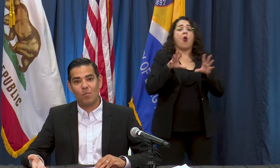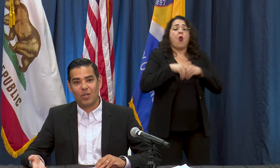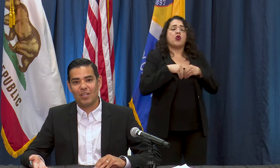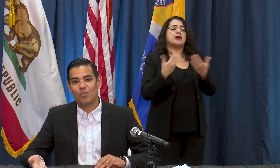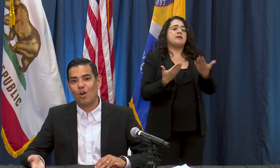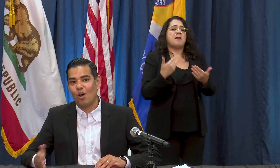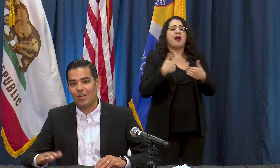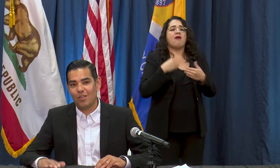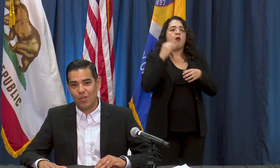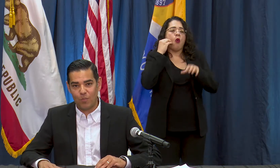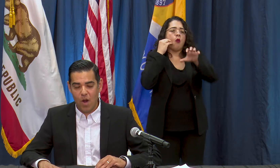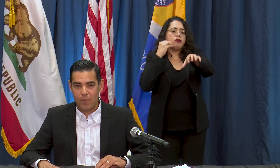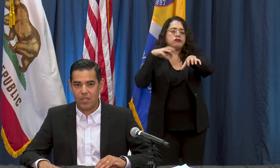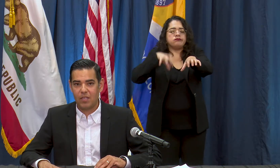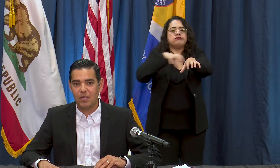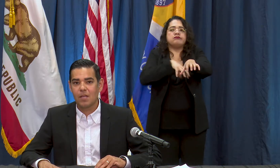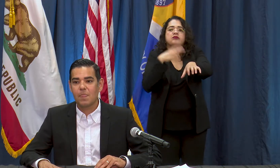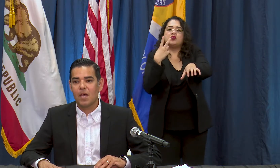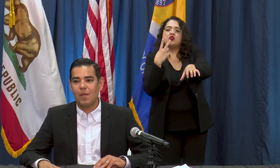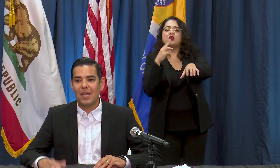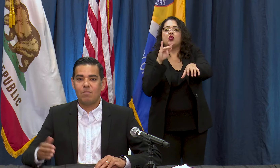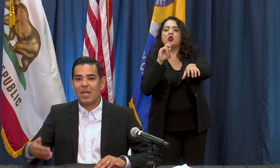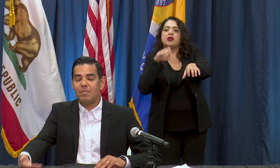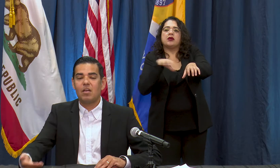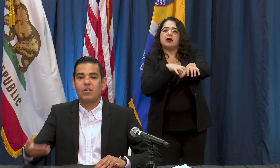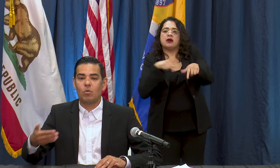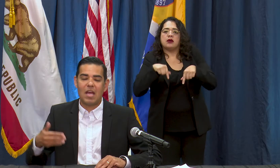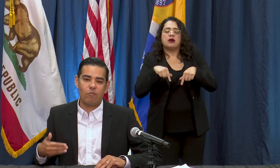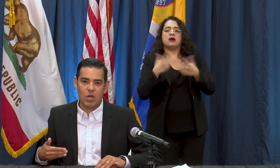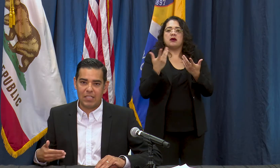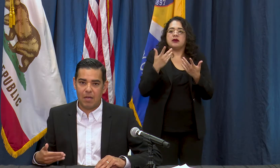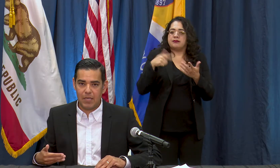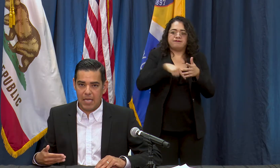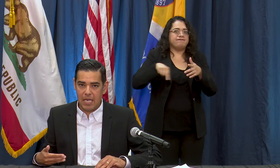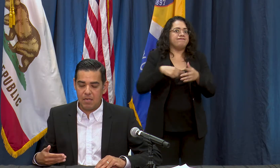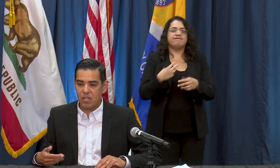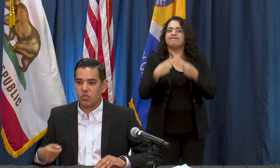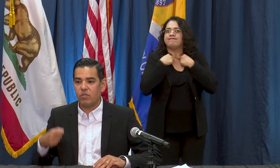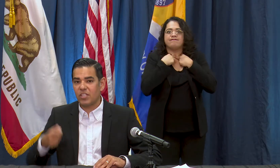mortgage on their property and maybe don't have rent coming in and so this